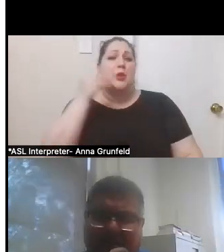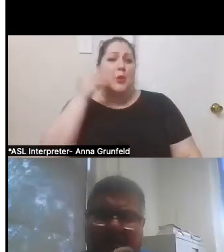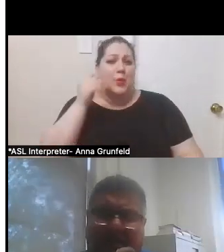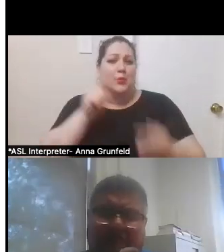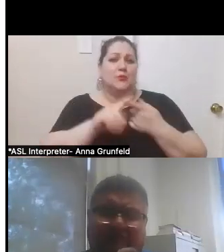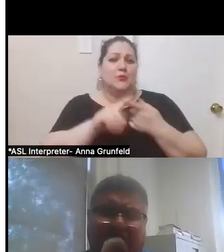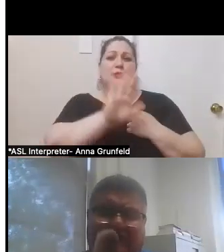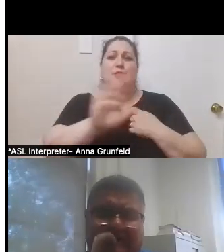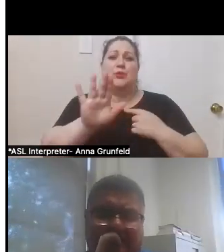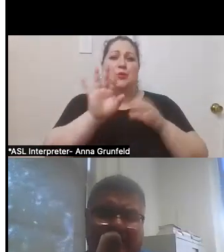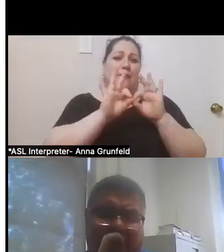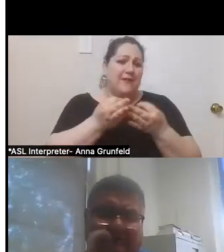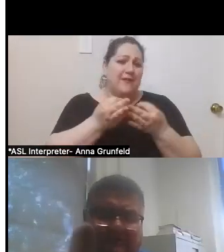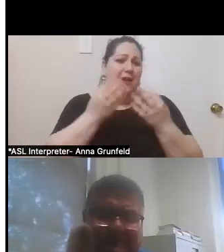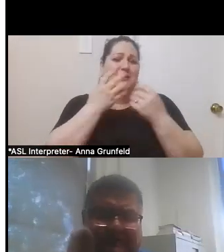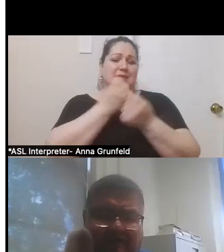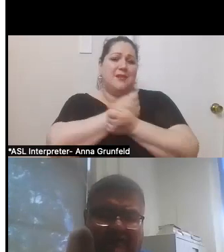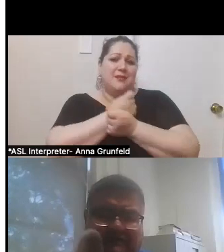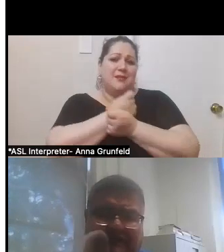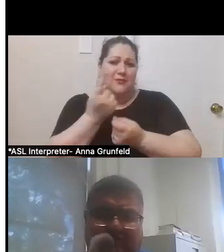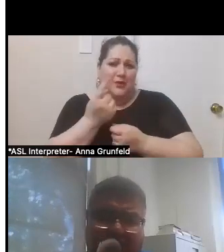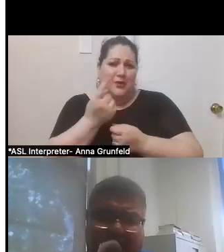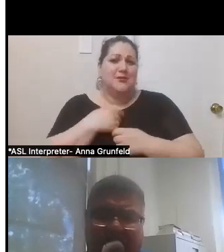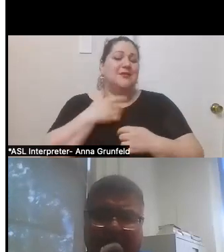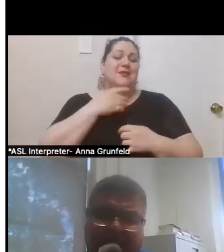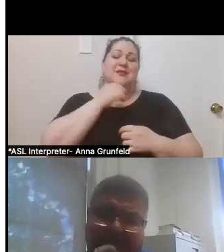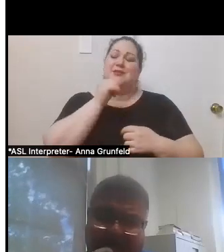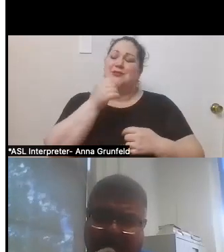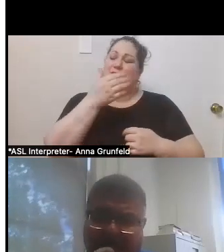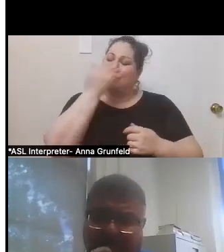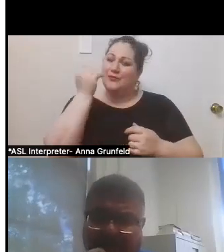And don't forget to hug those little ones that are waiting for you at home.